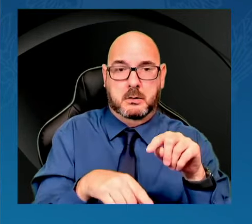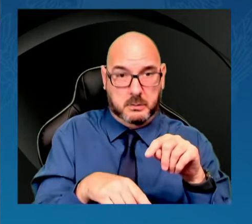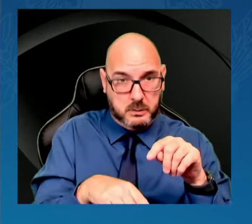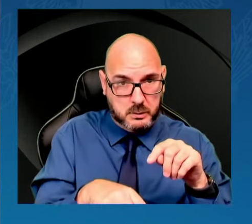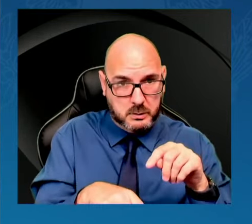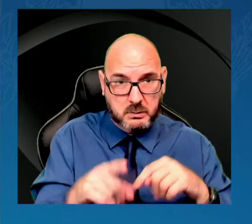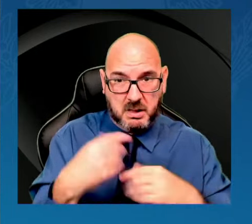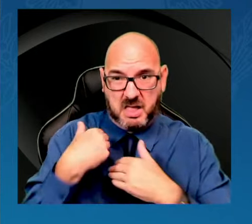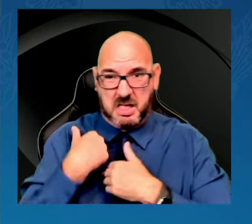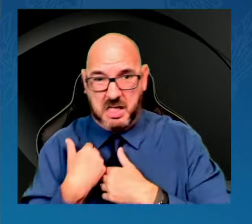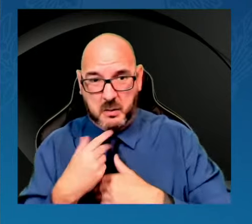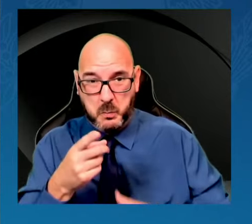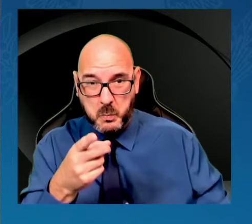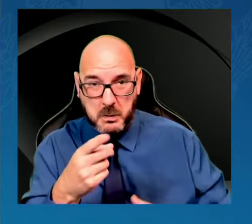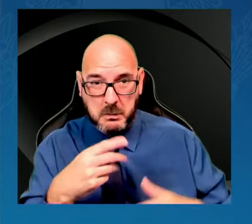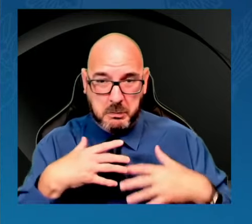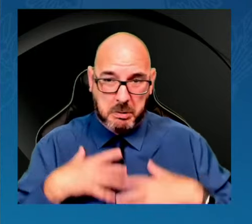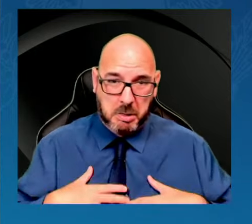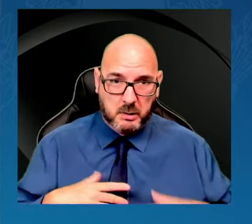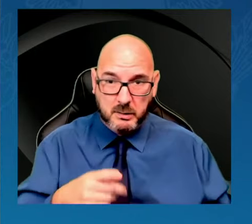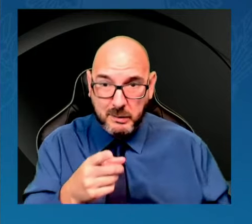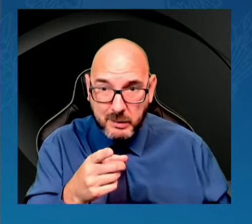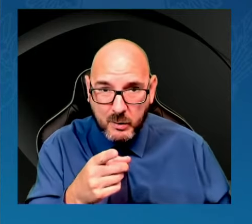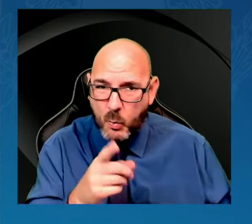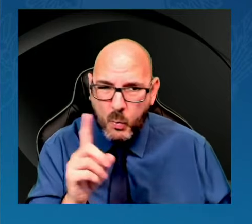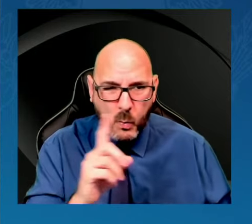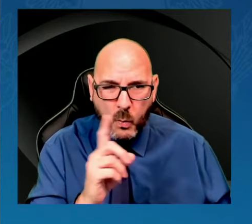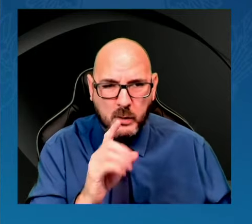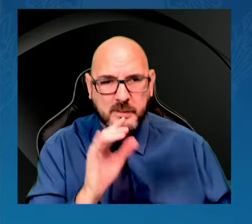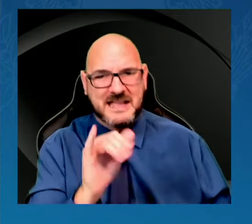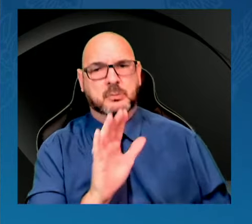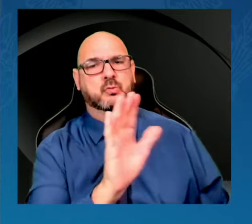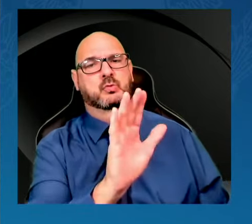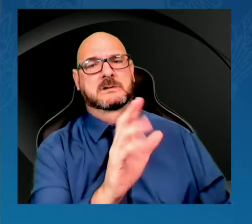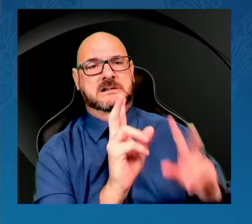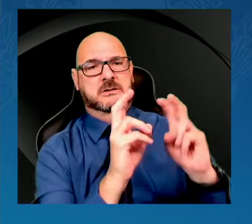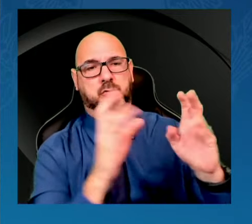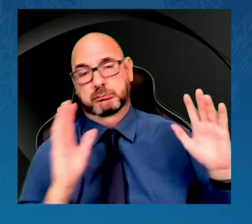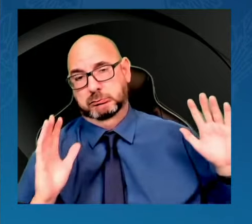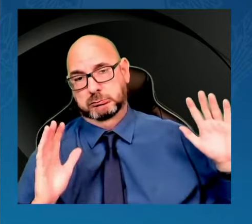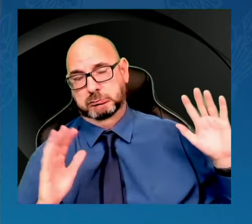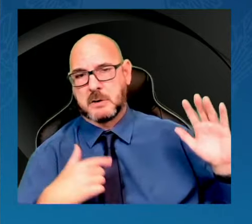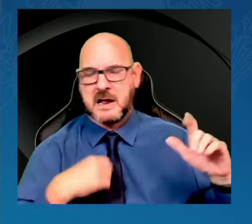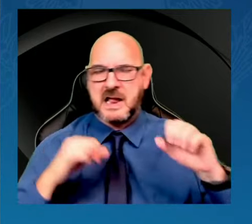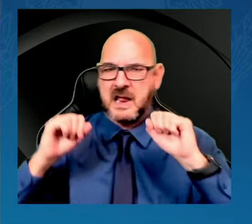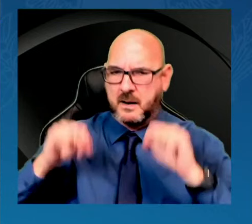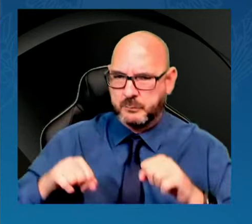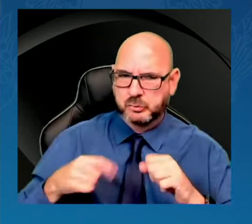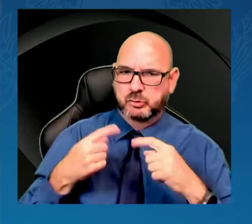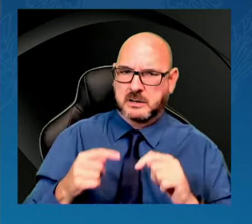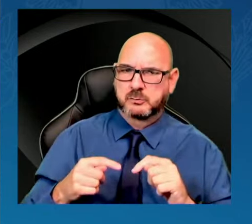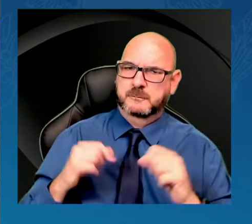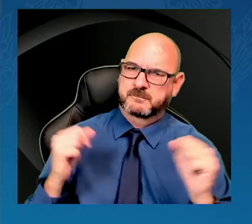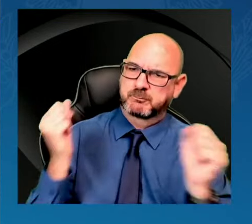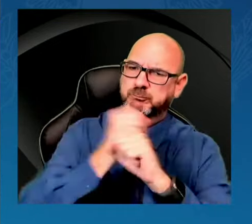It -- we have to have the ability to see what can be and then go for it. And I promise you -- and in particular to the young leaders